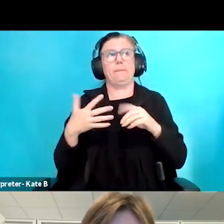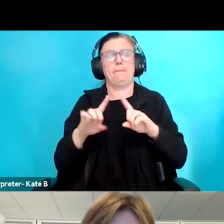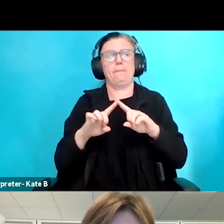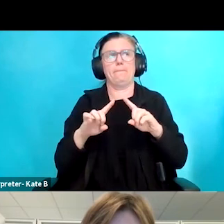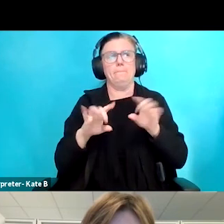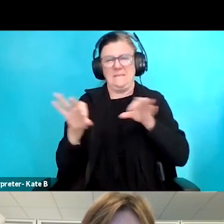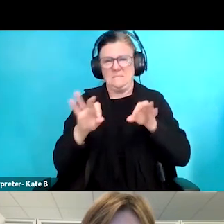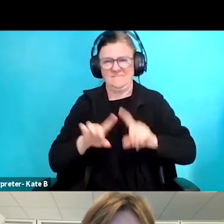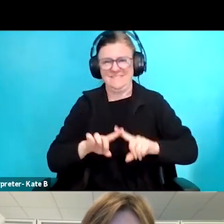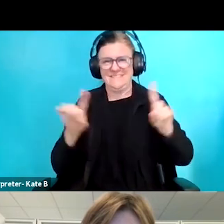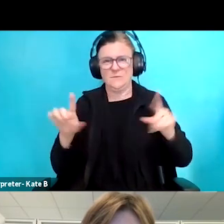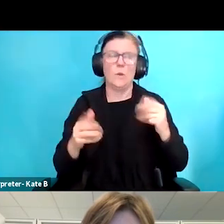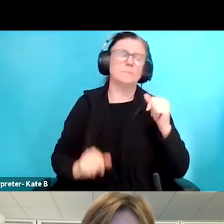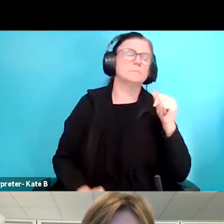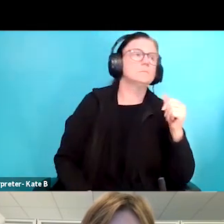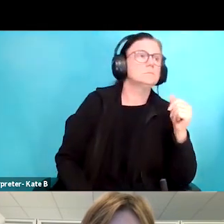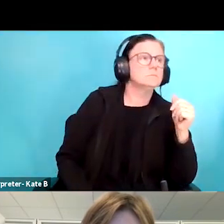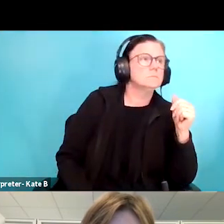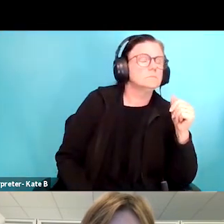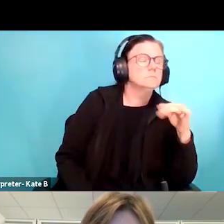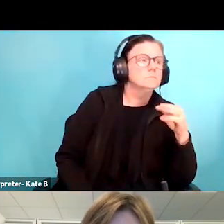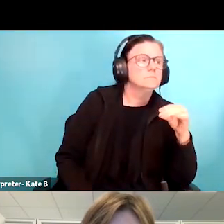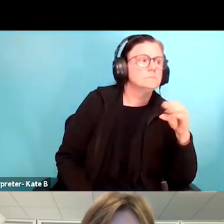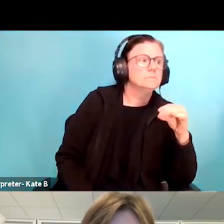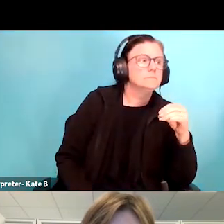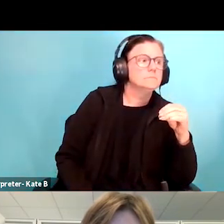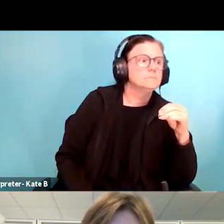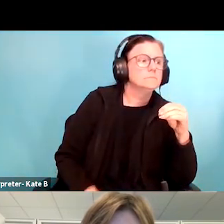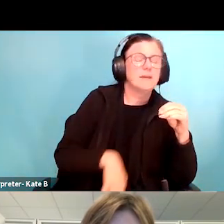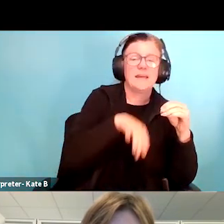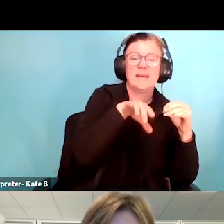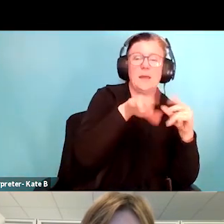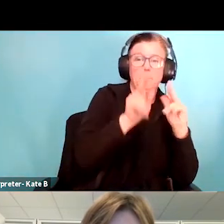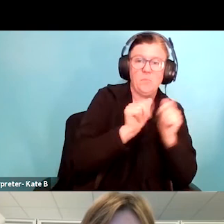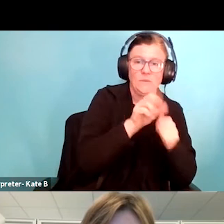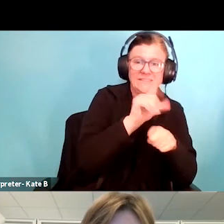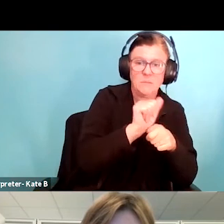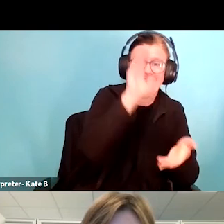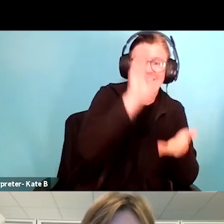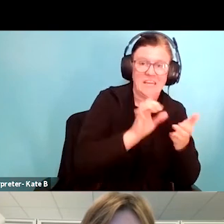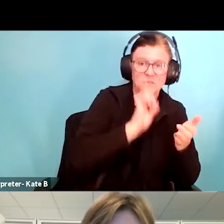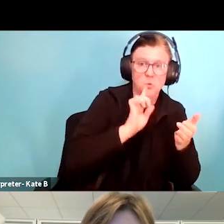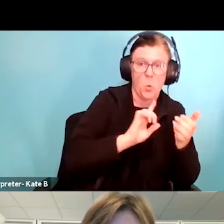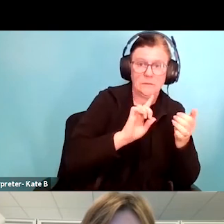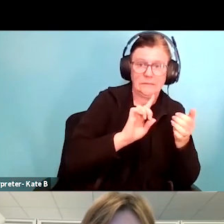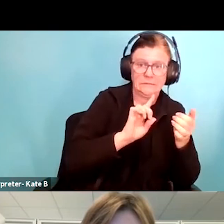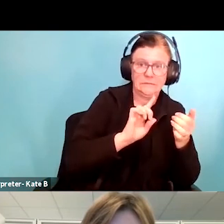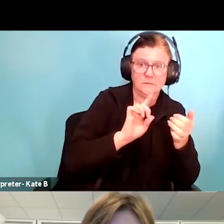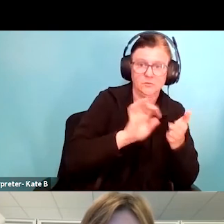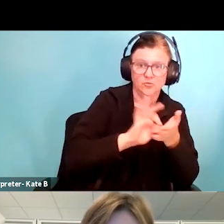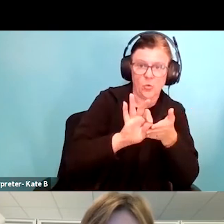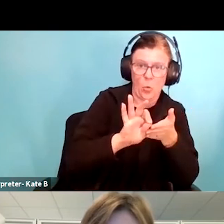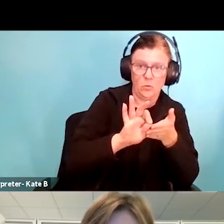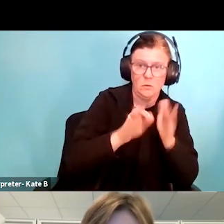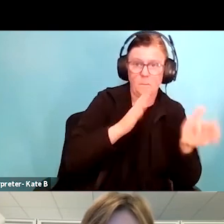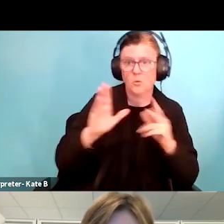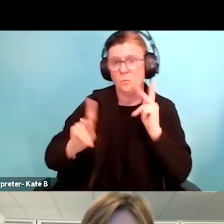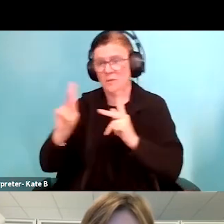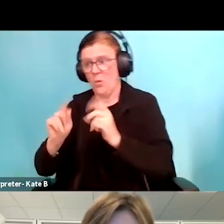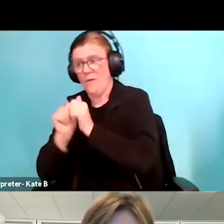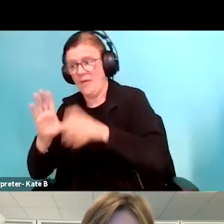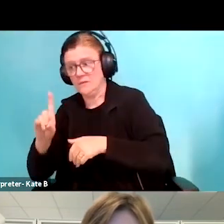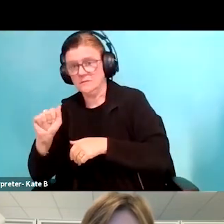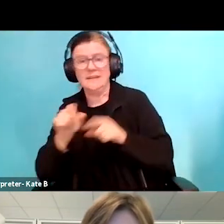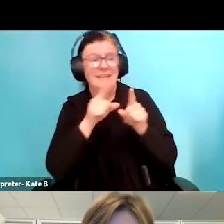in or the lack of increases in loneliness score is that a lot of people went attending more often